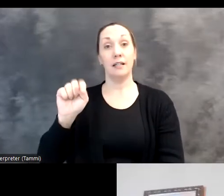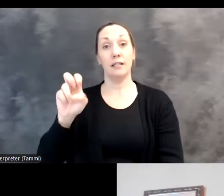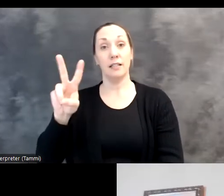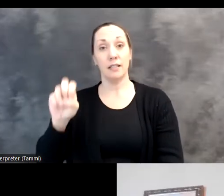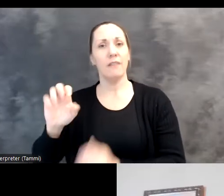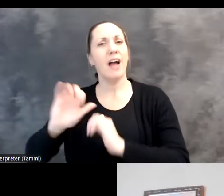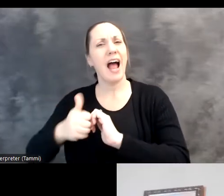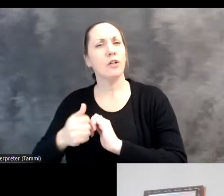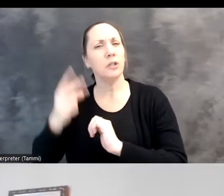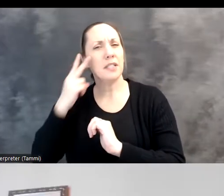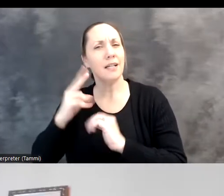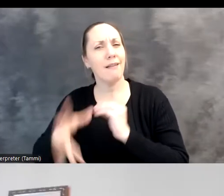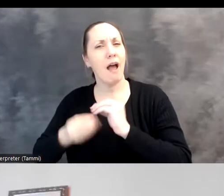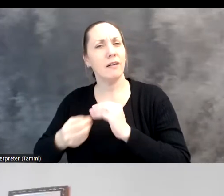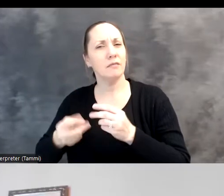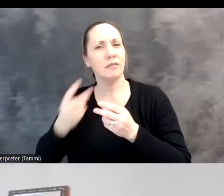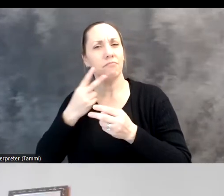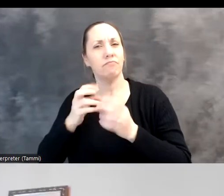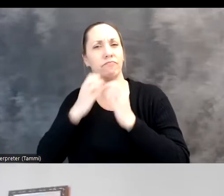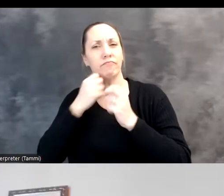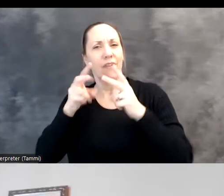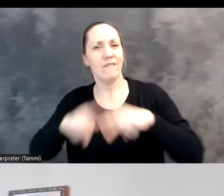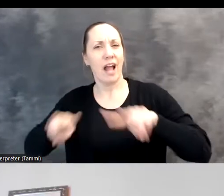. >> MOHAMMED ALI LOUTFY: